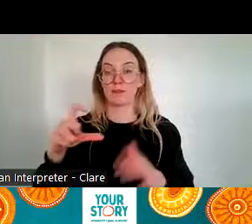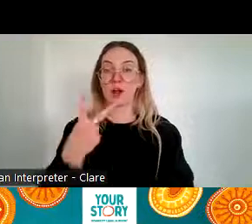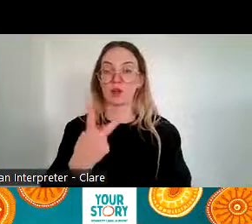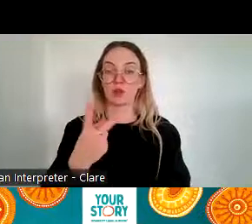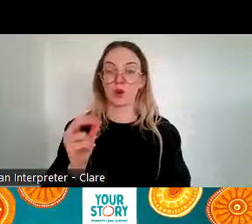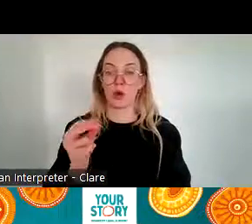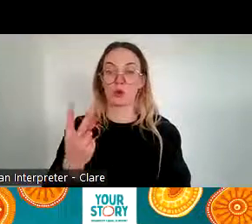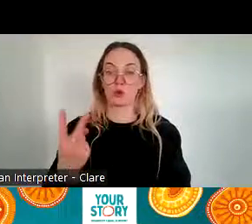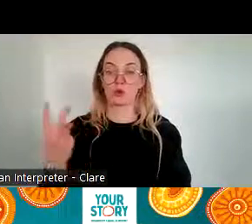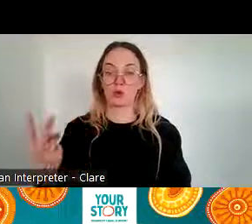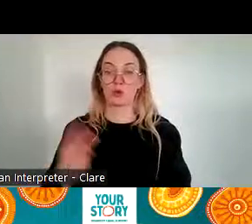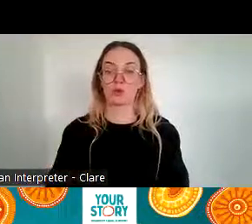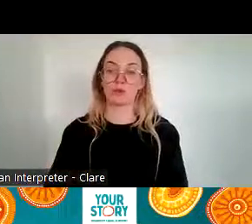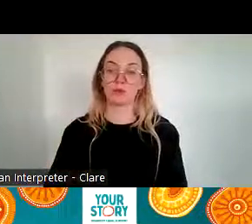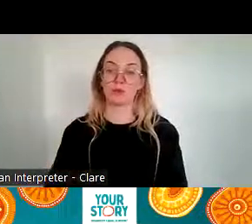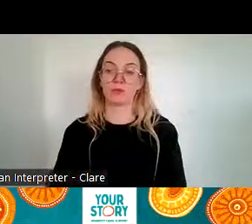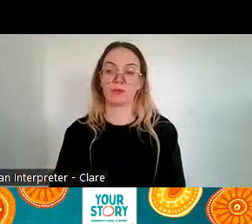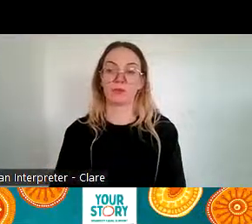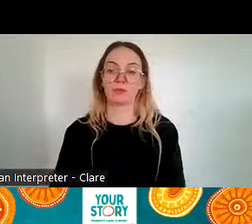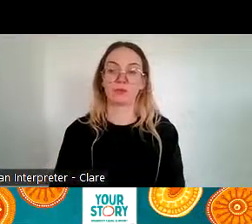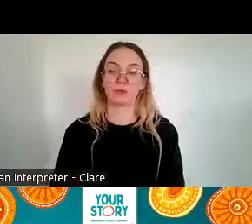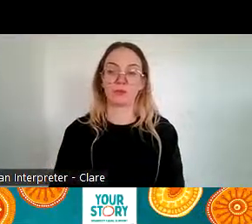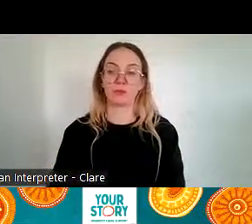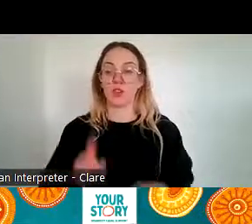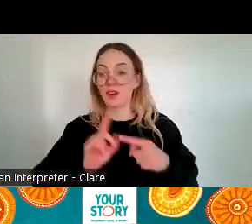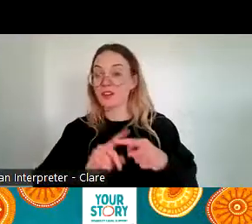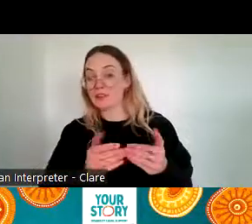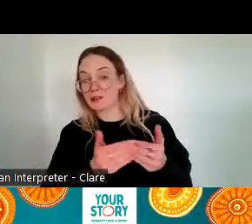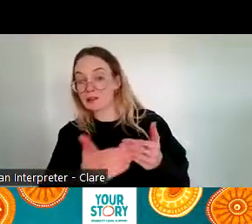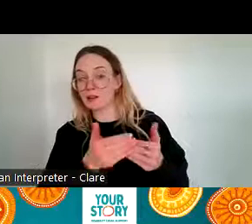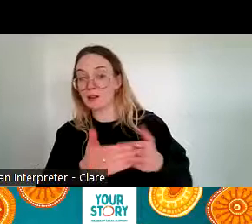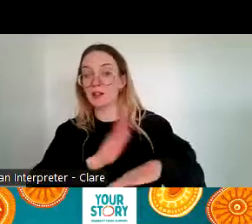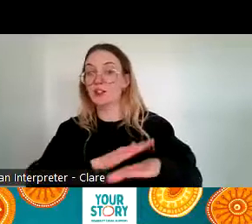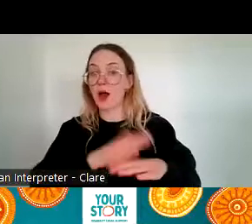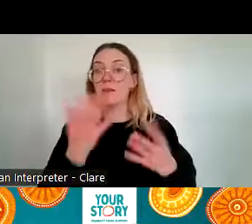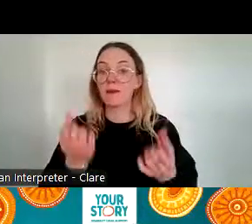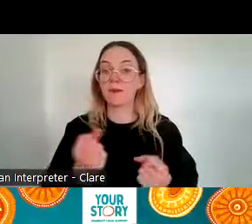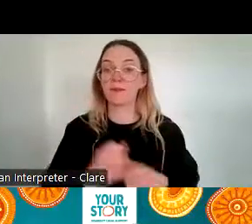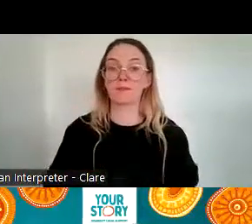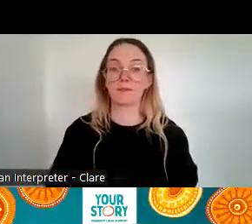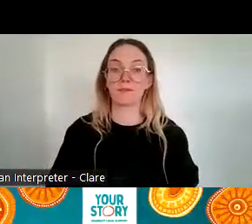2022. There's still a bit of time, but until the end of this year.